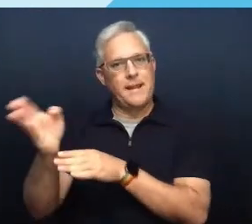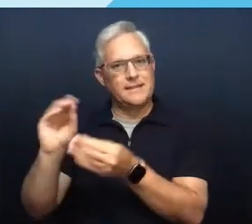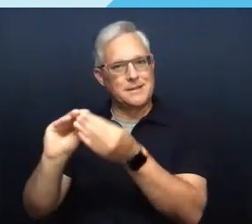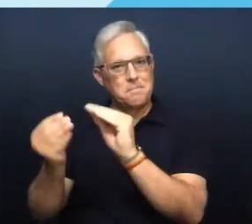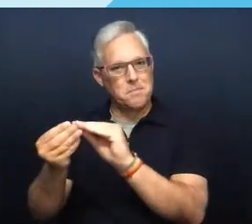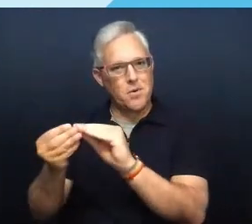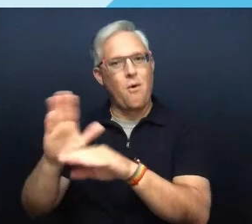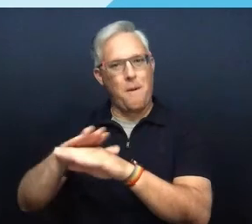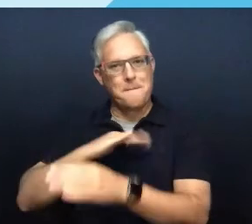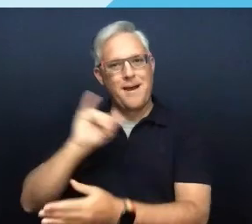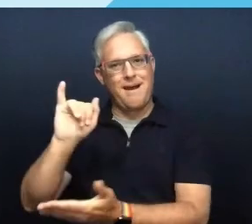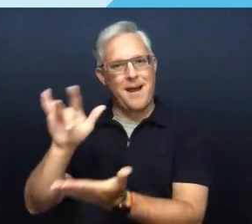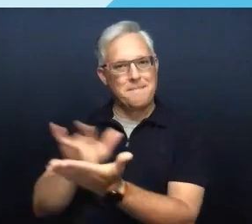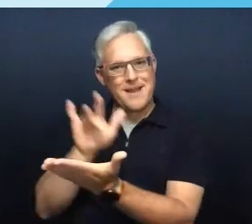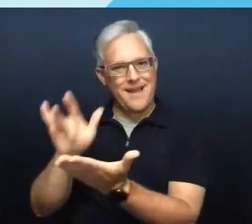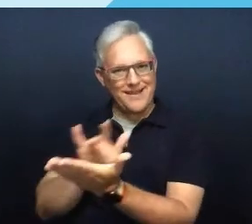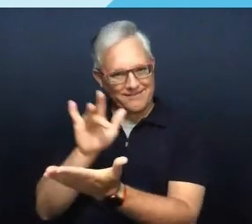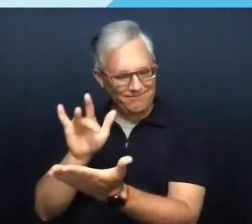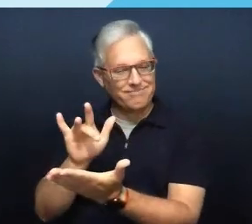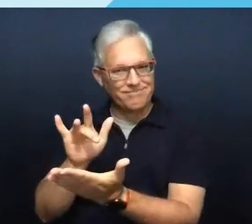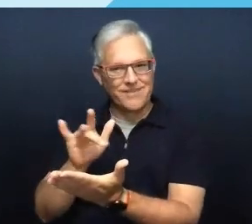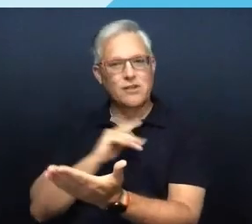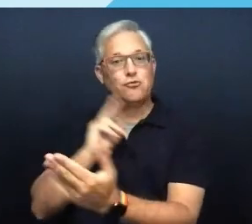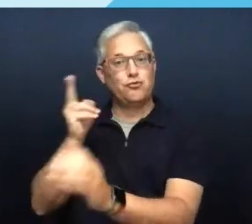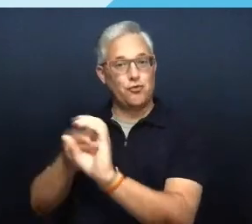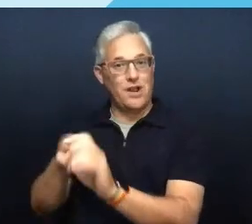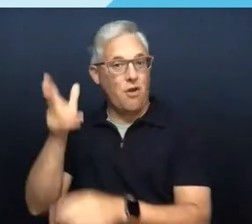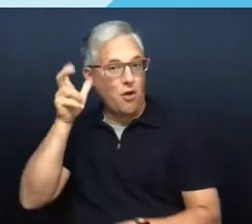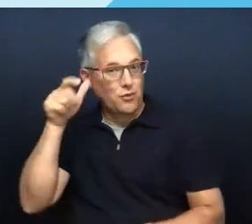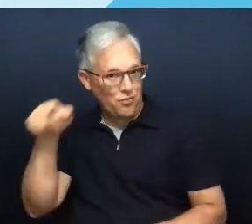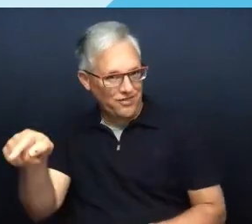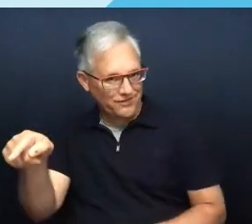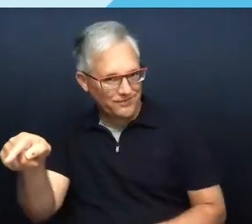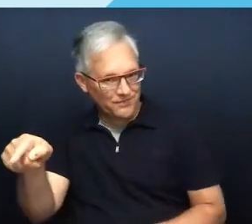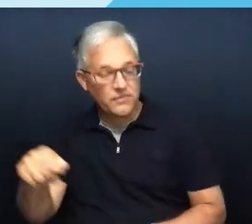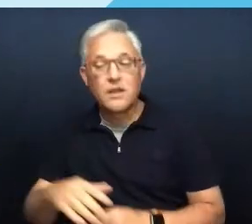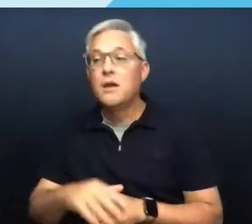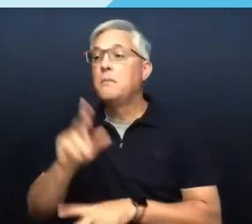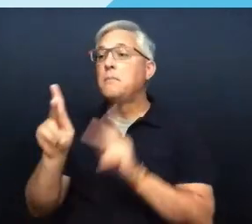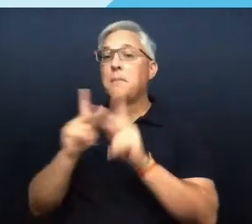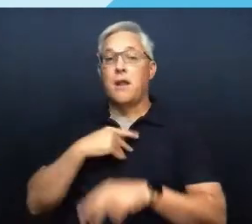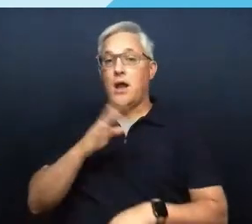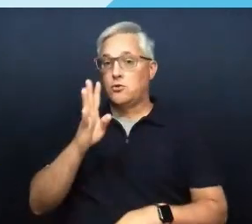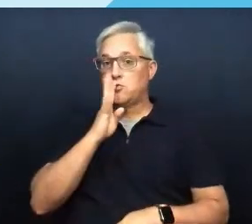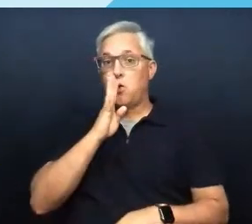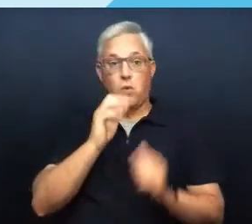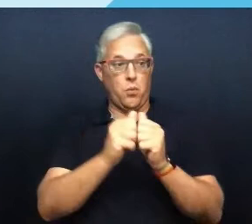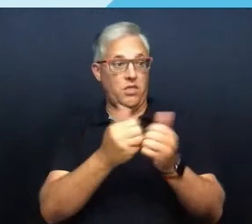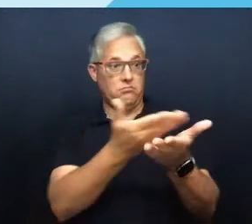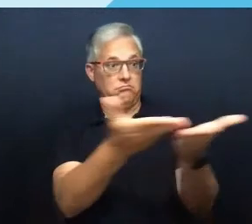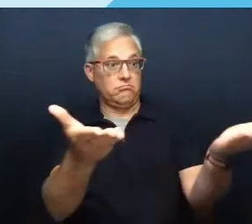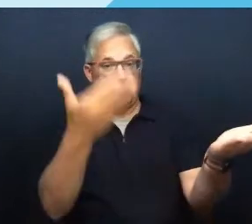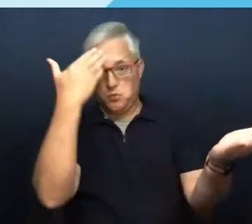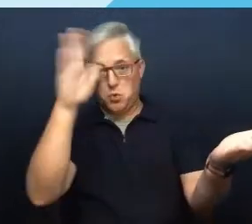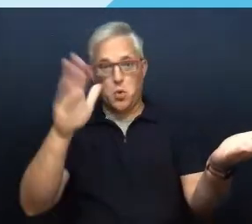in with the audio. The people I talk to do not know that I actually have an interpreter present on the iPad during our